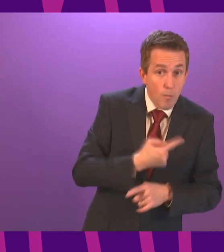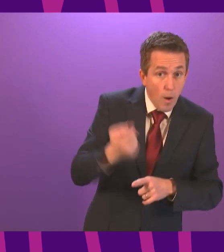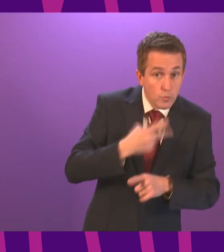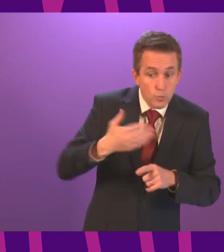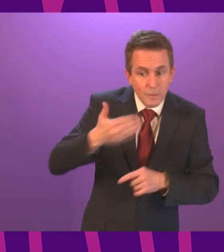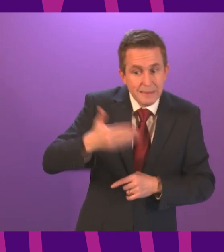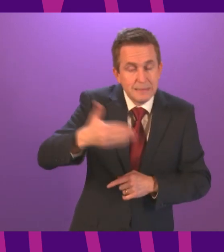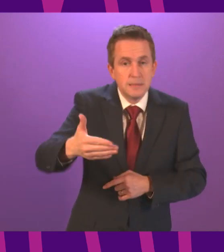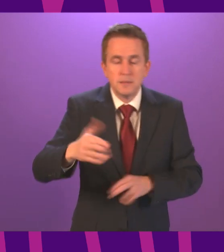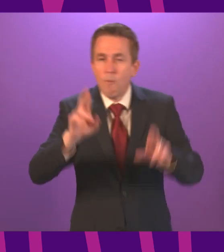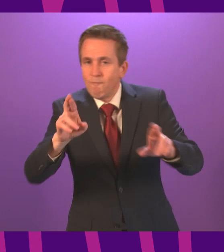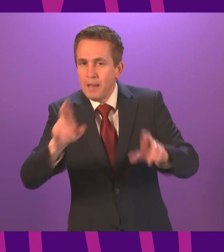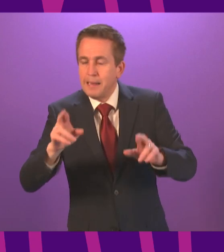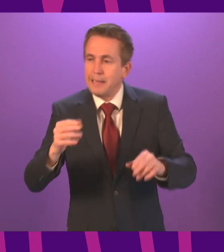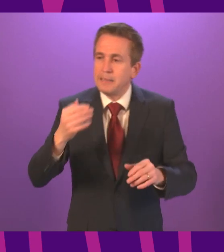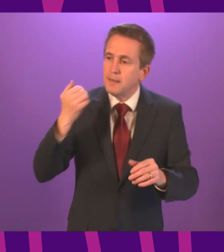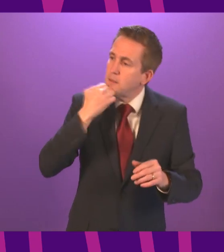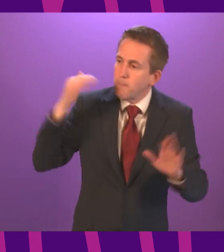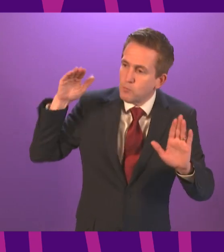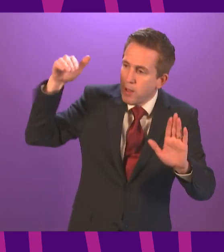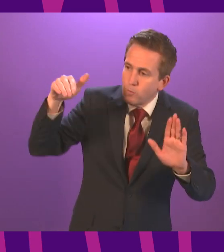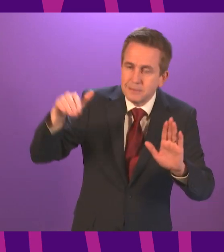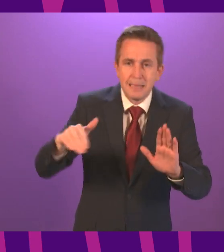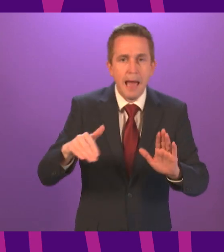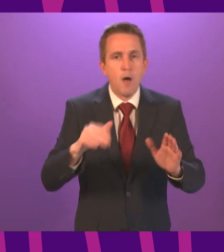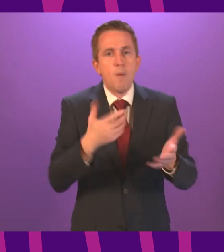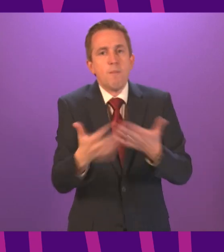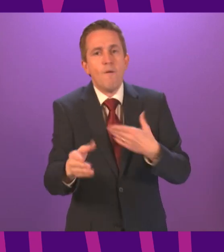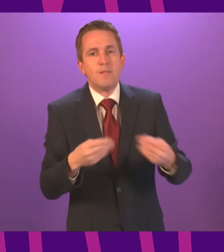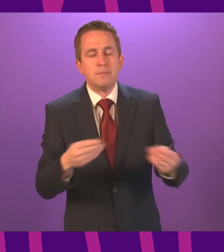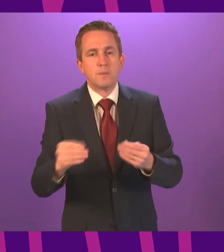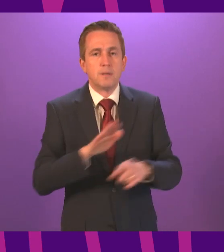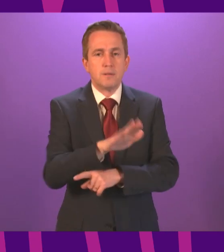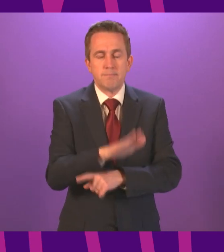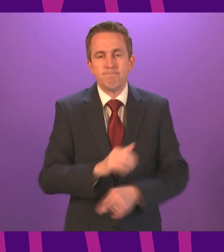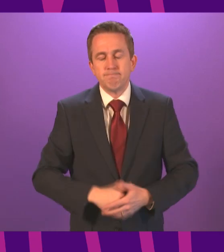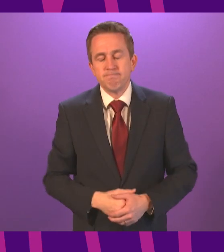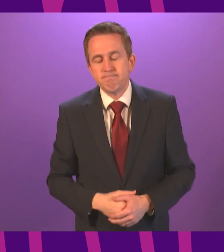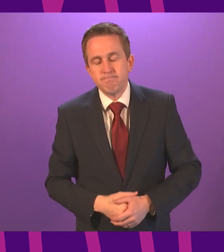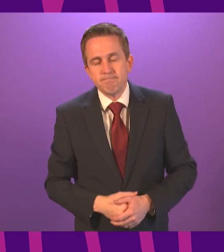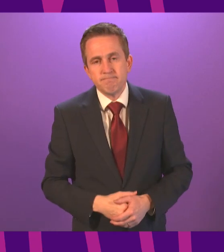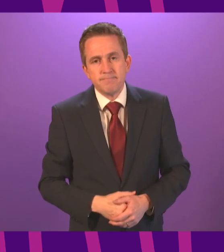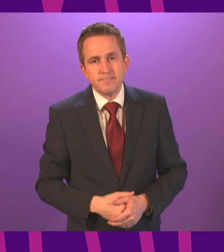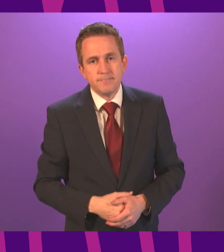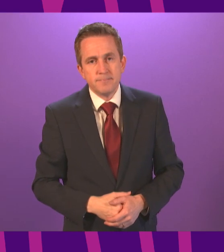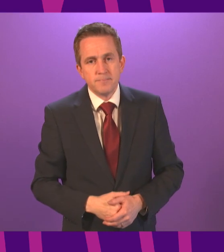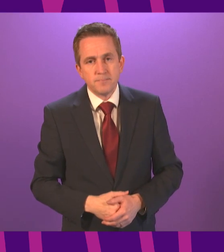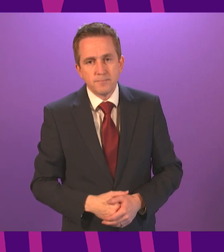for the other councils in level 4 and for the whole country. The Presiding Officer: I encourage colleagues not to ask three-part questions.